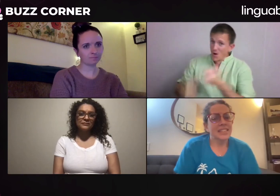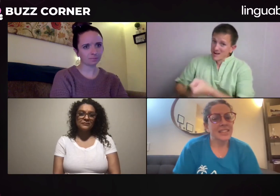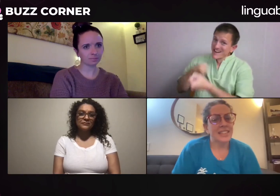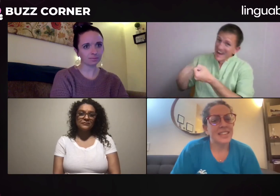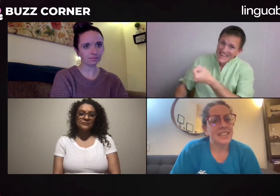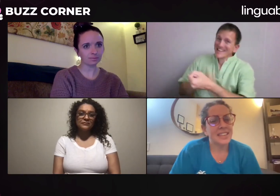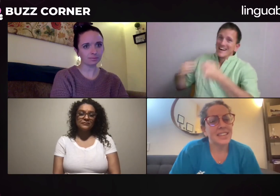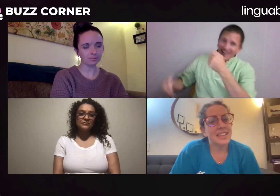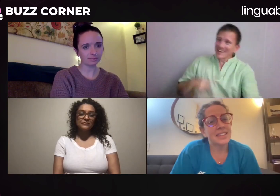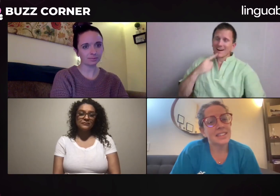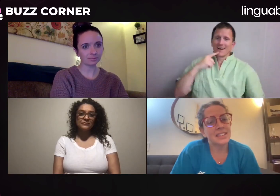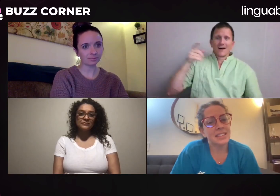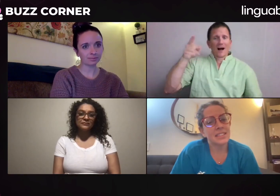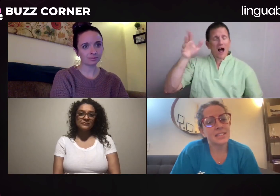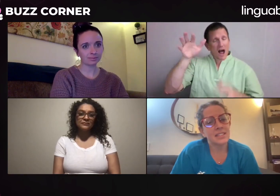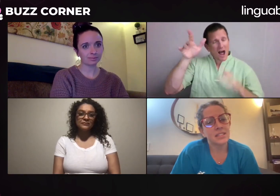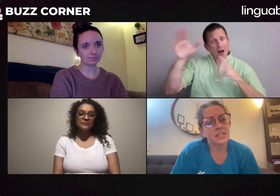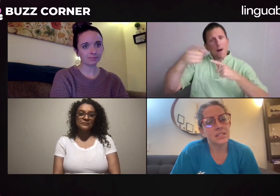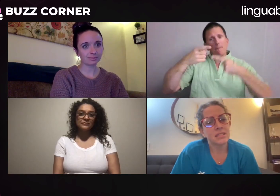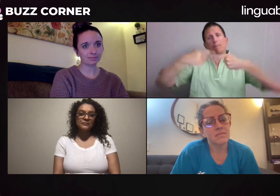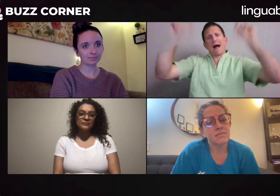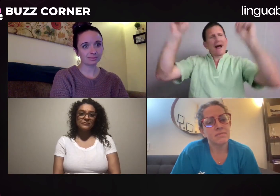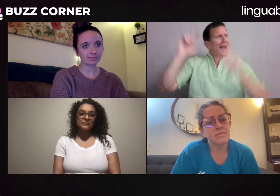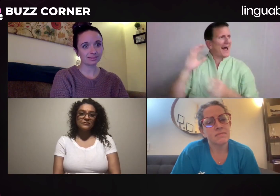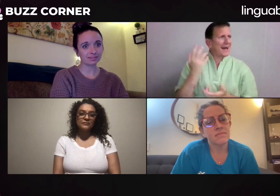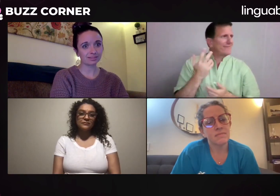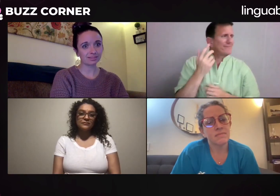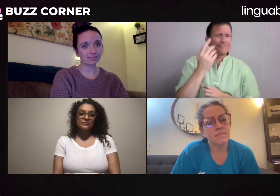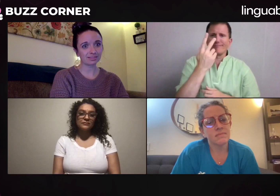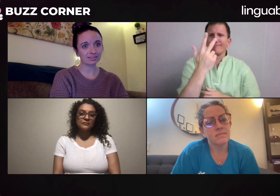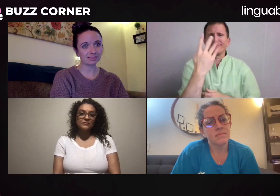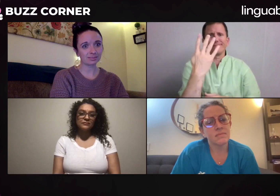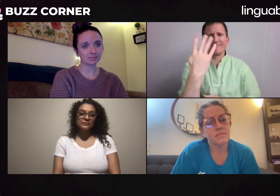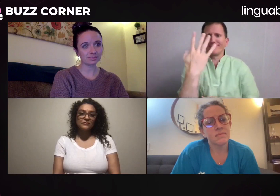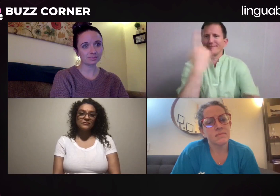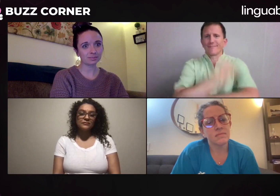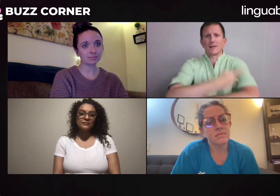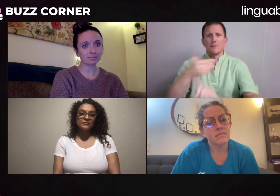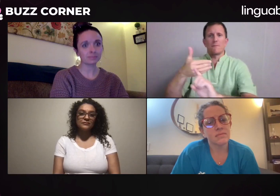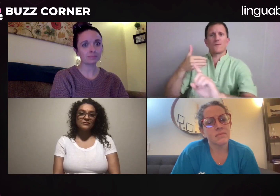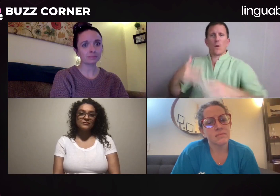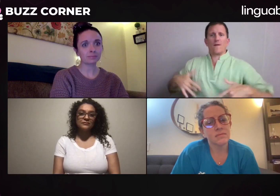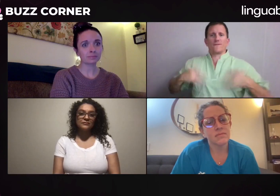Who is the interpreter? And I wanted to get that information. And finally, what, couple days before, maybe four days before,